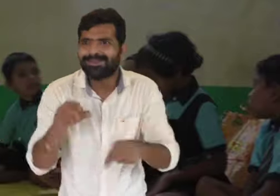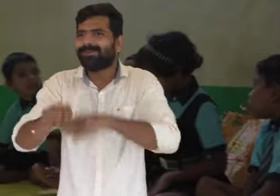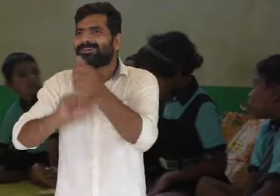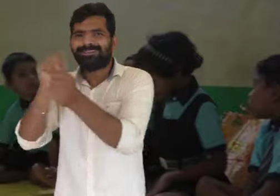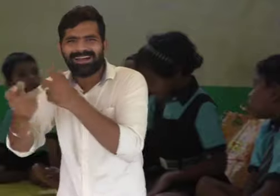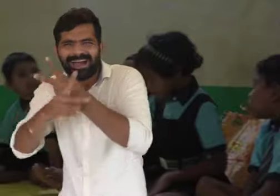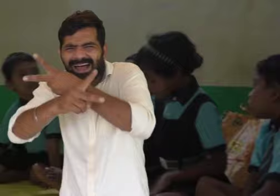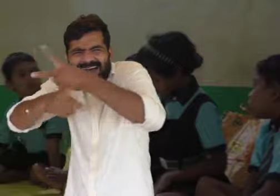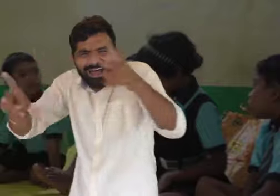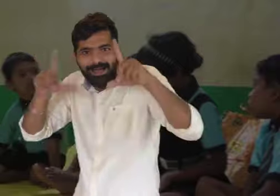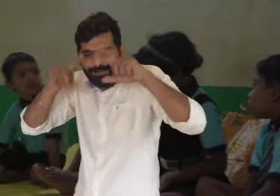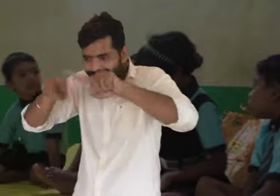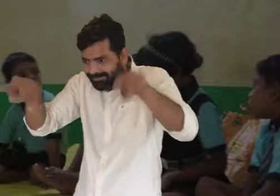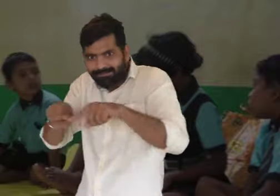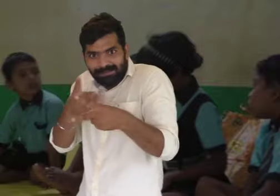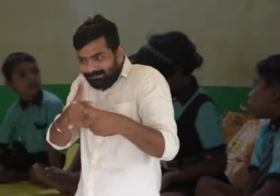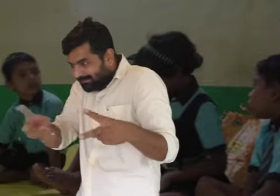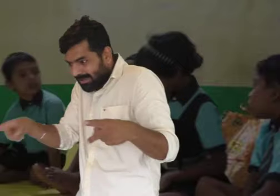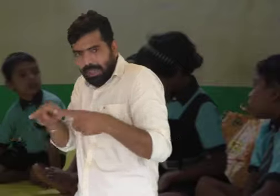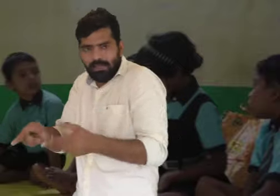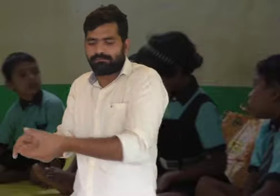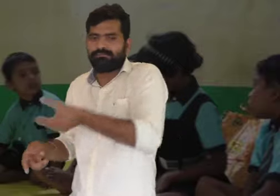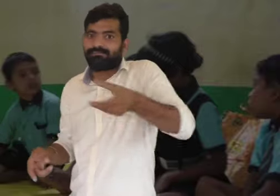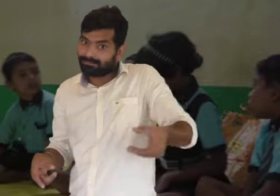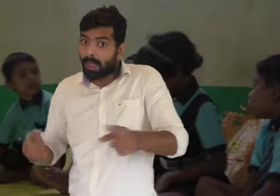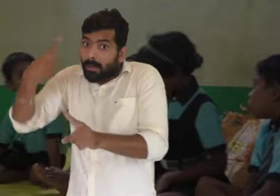some picture books with images from the surrounding like nature